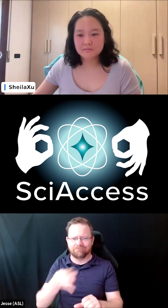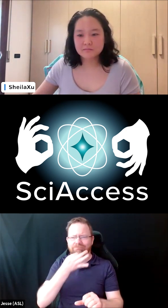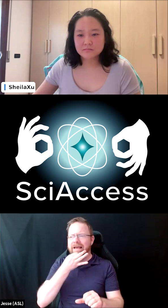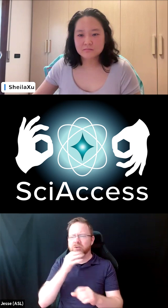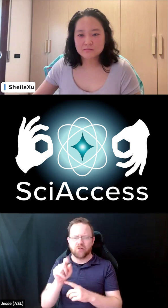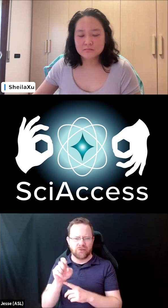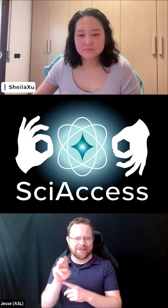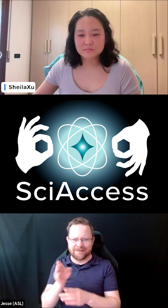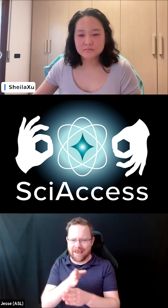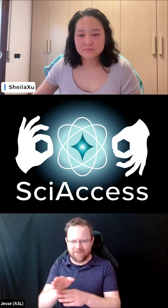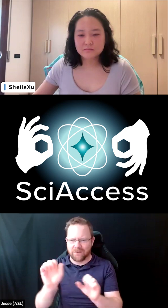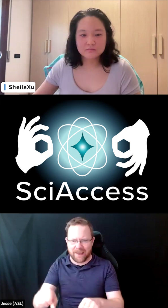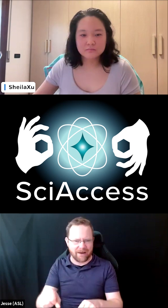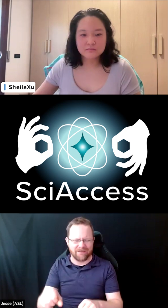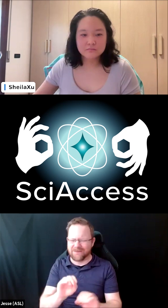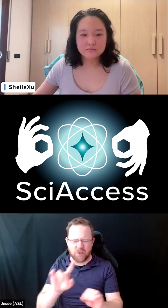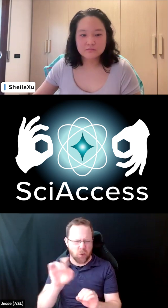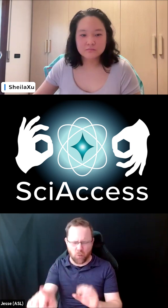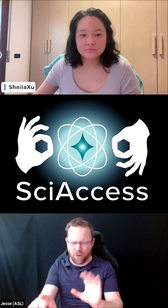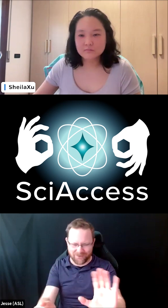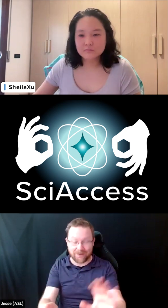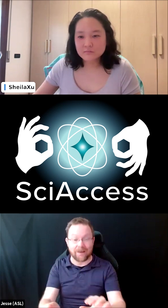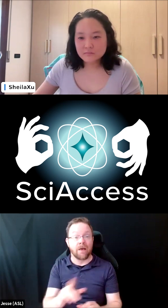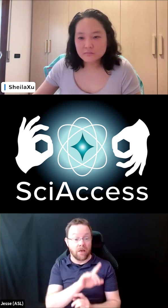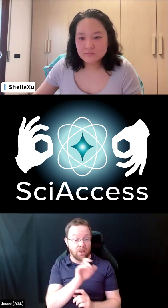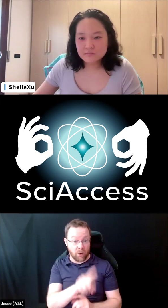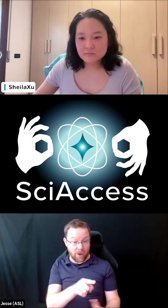The question is, what are the modifications to the